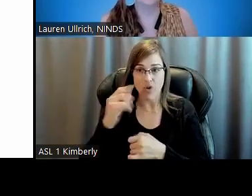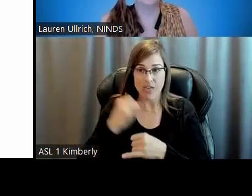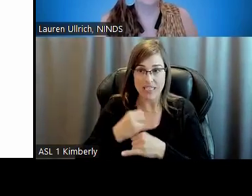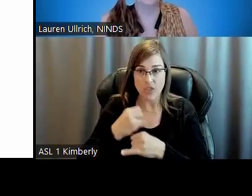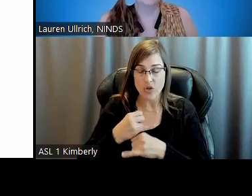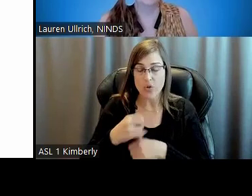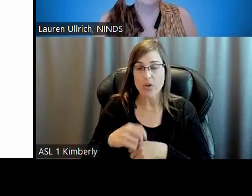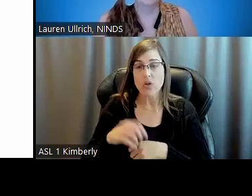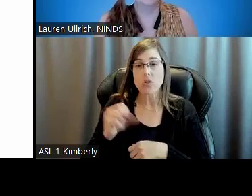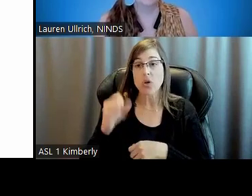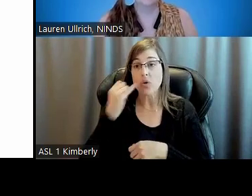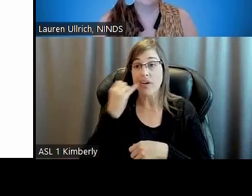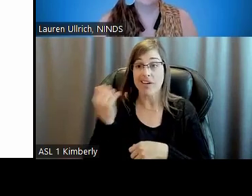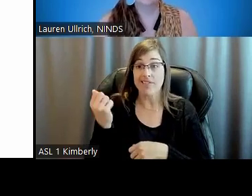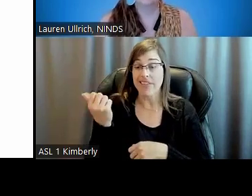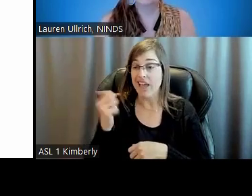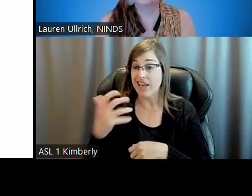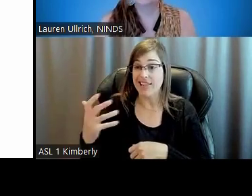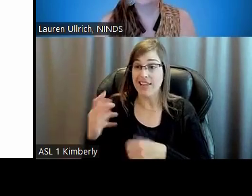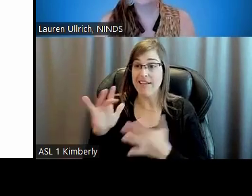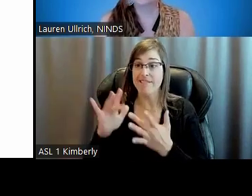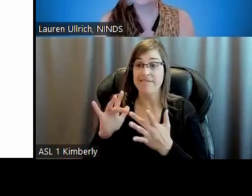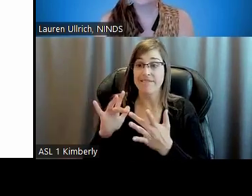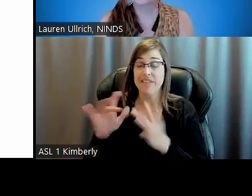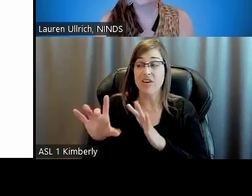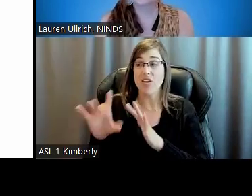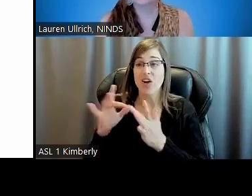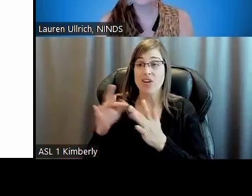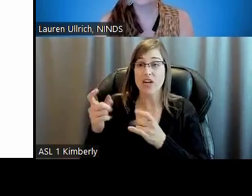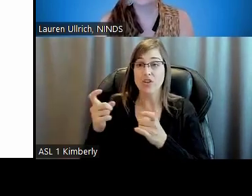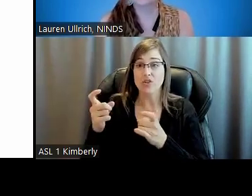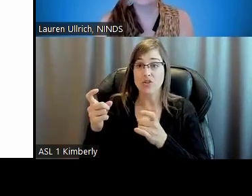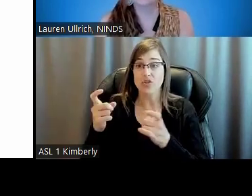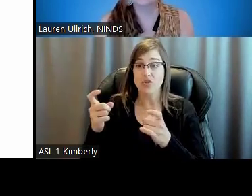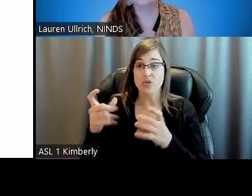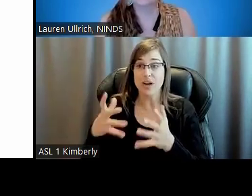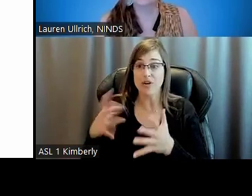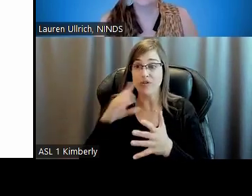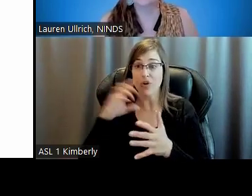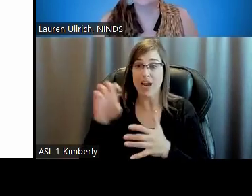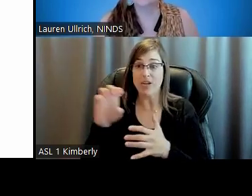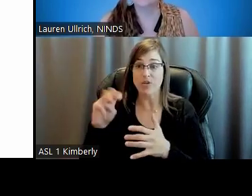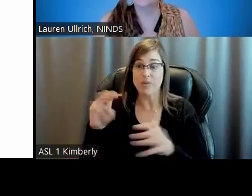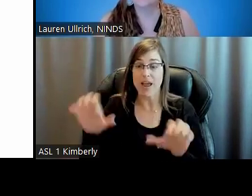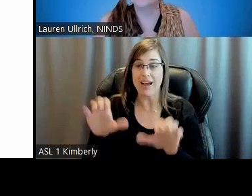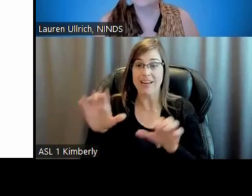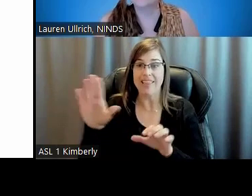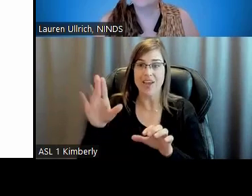And so, if all else fails, find the director for the Division of Extramural Activities. They're a highly positioned person